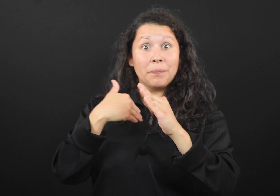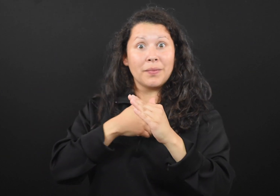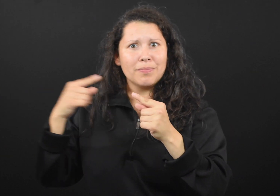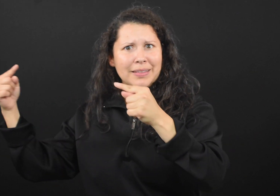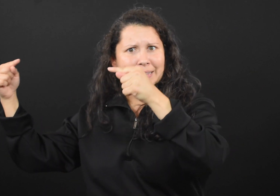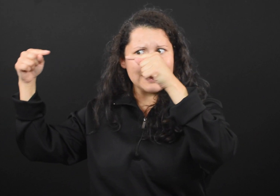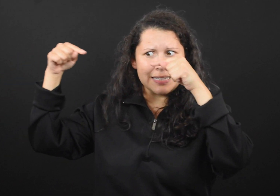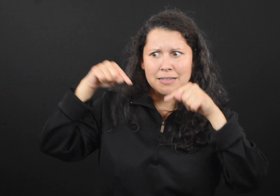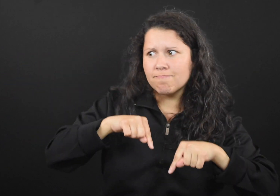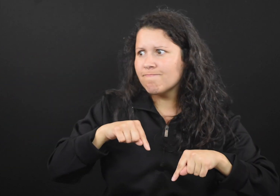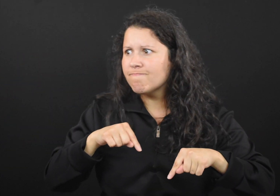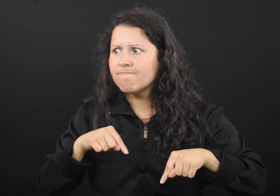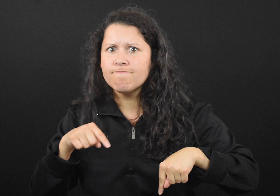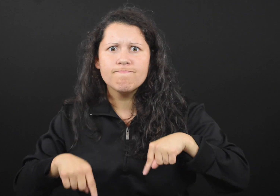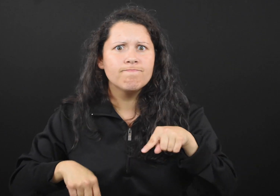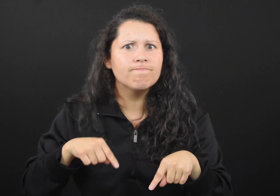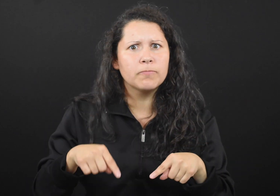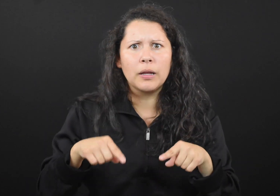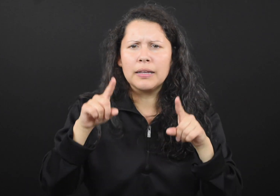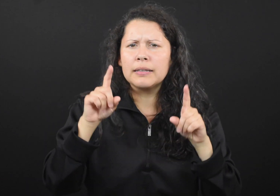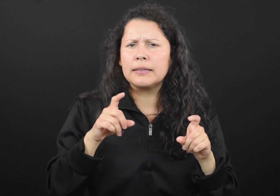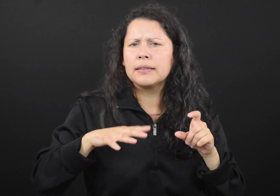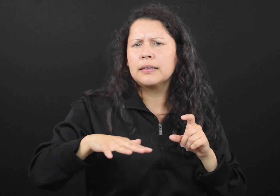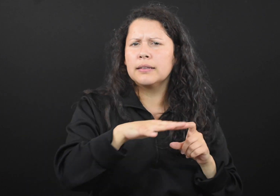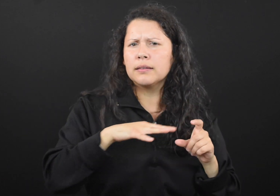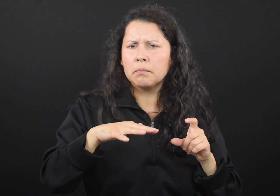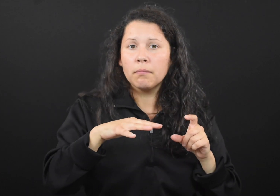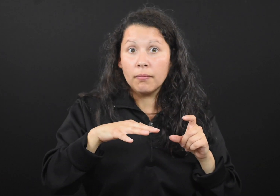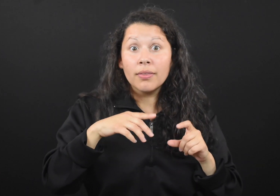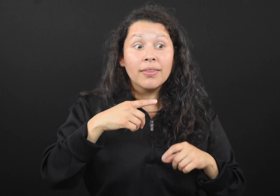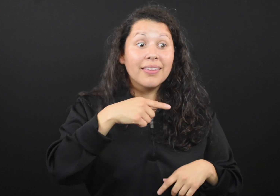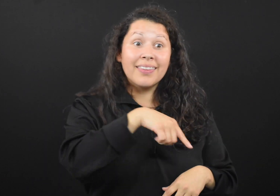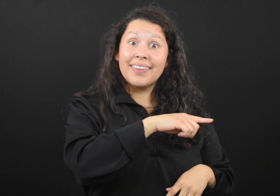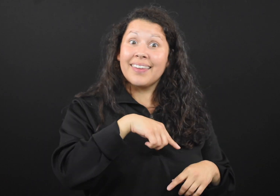are able to greet community members in their native language